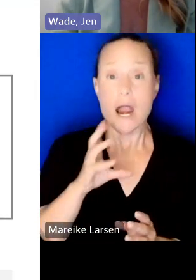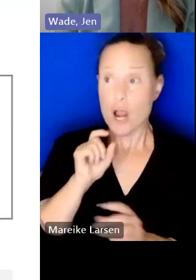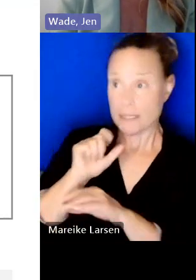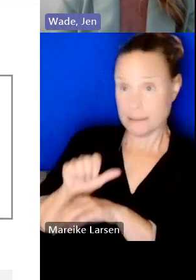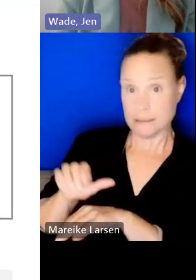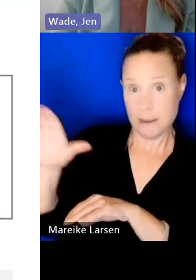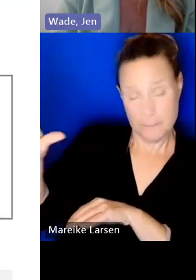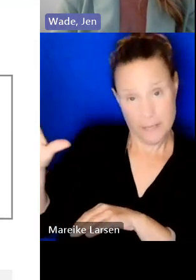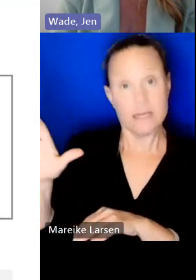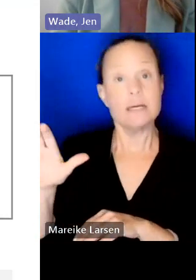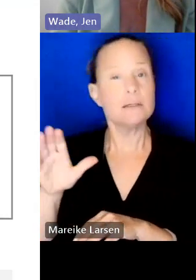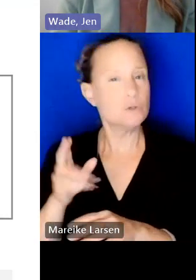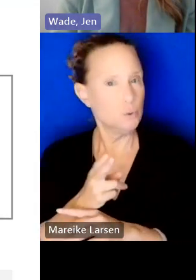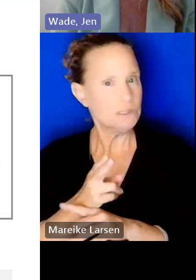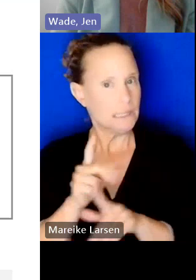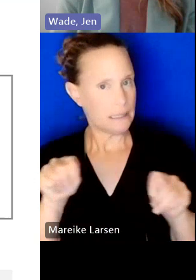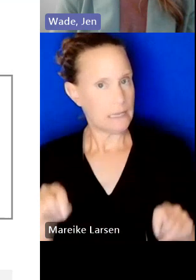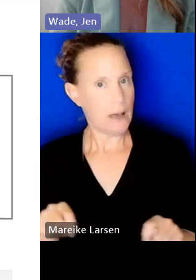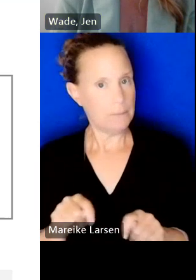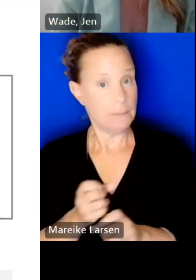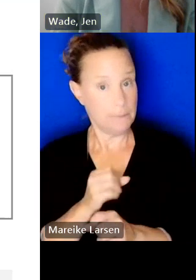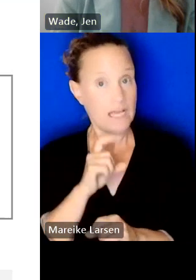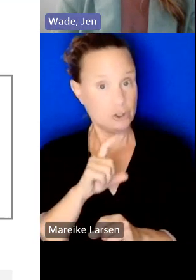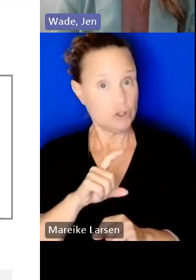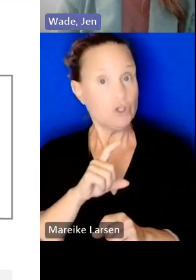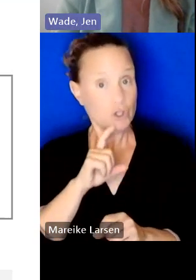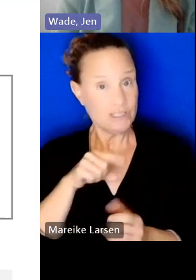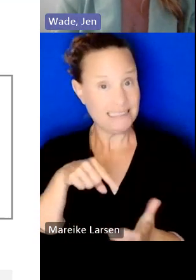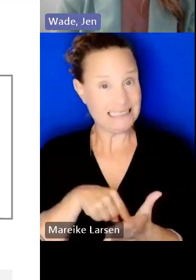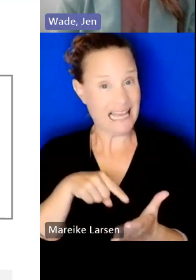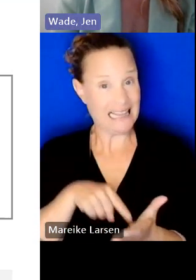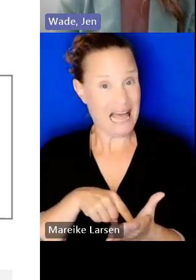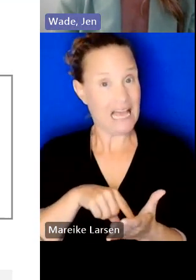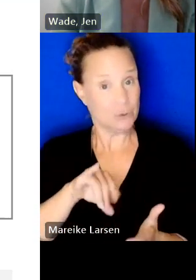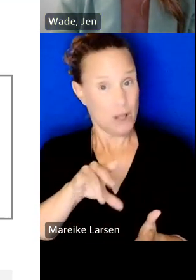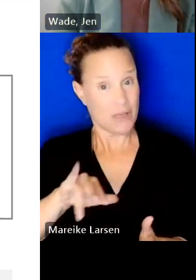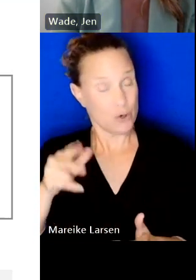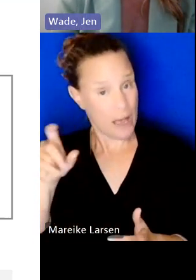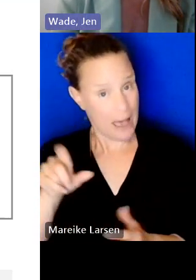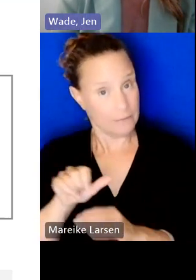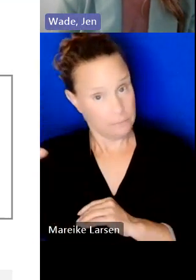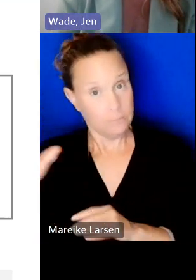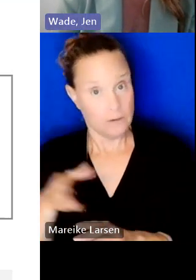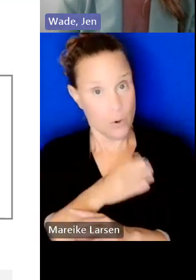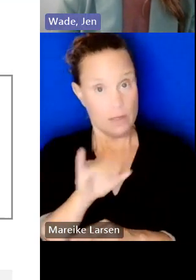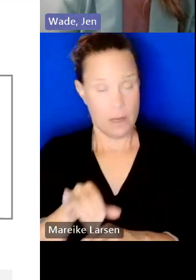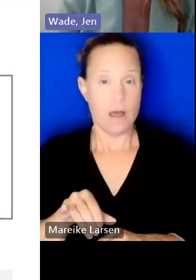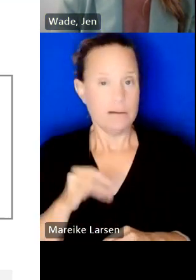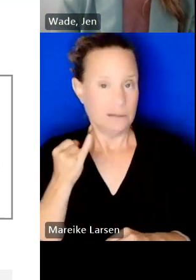Make sure you've submitted that by the deadline if you wish to participate. Next slide please.